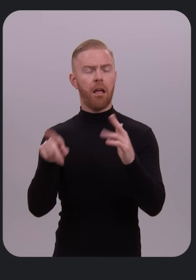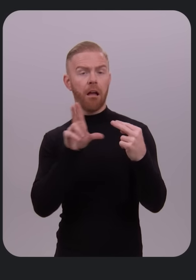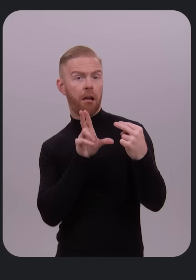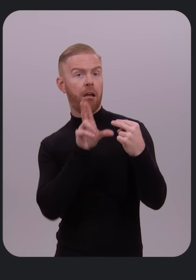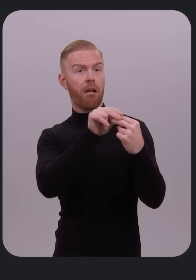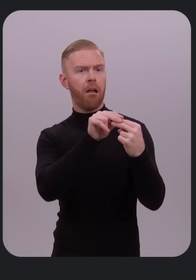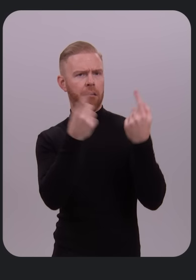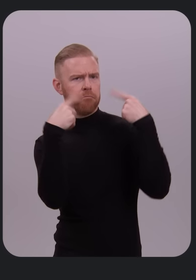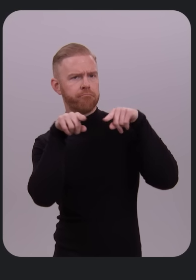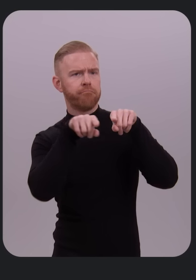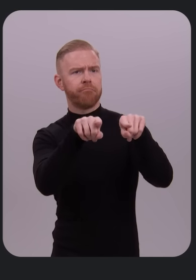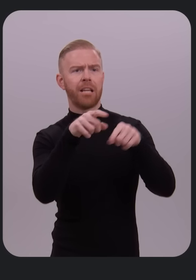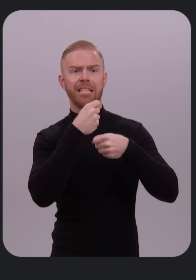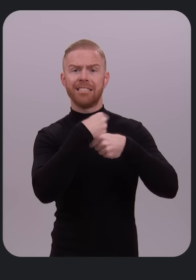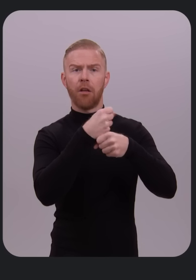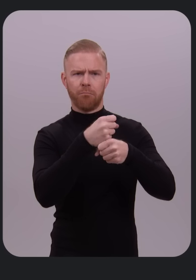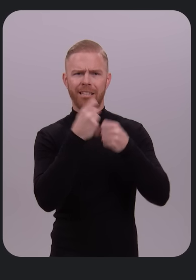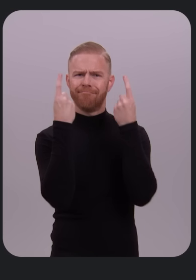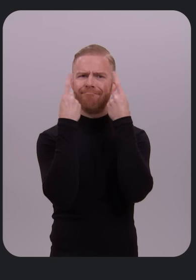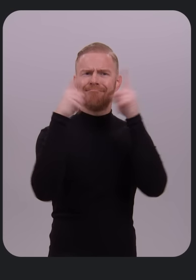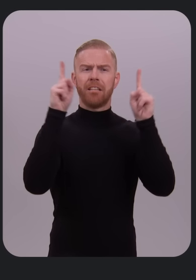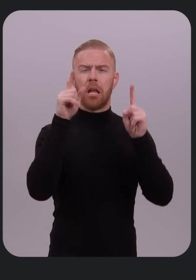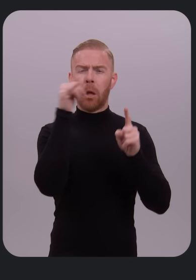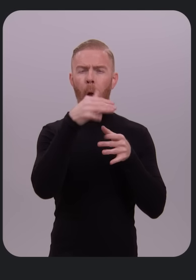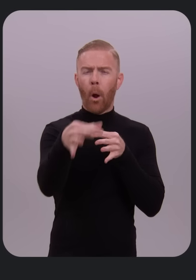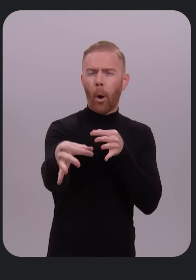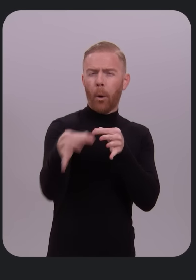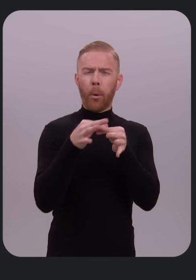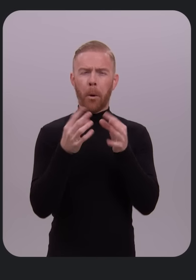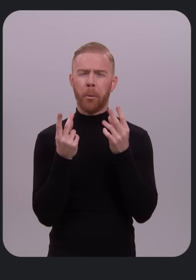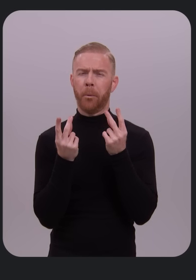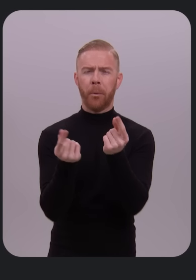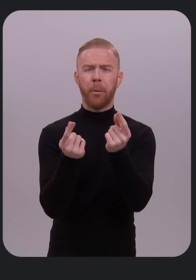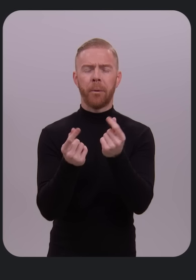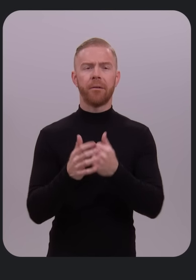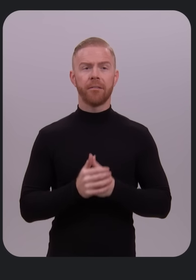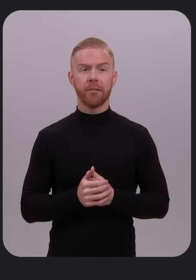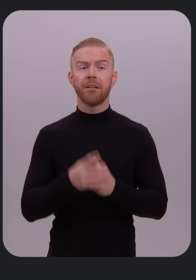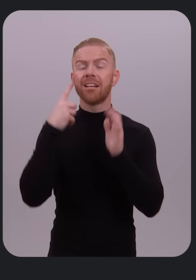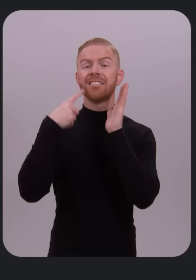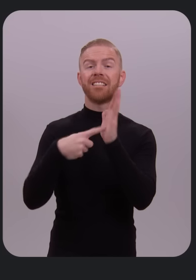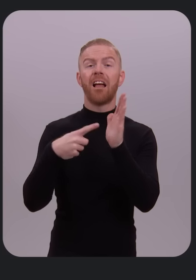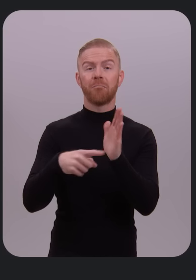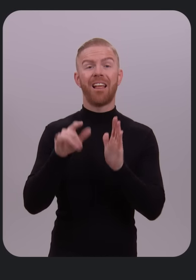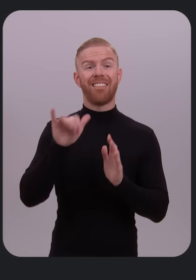to achieve extremely low latency. For example, the version of Gemini Diffusion